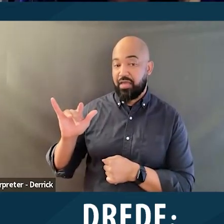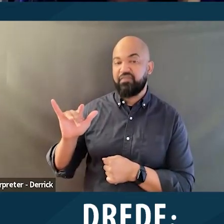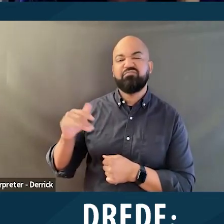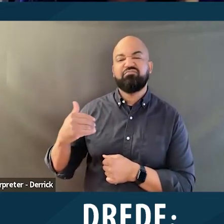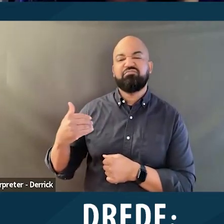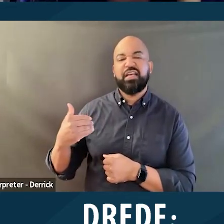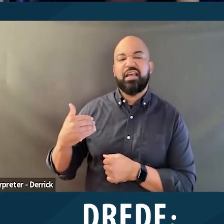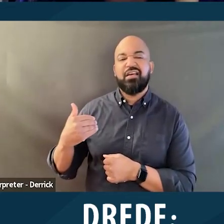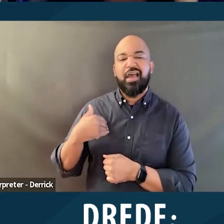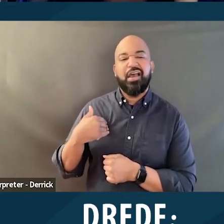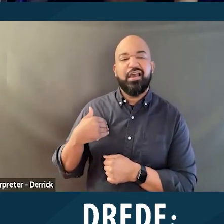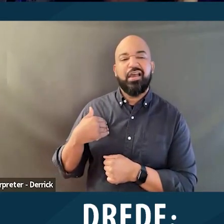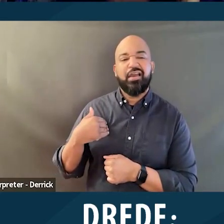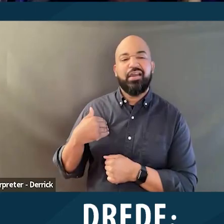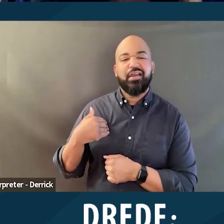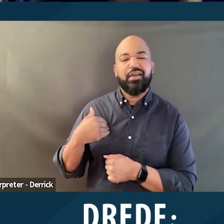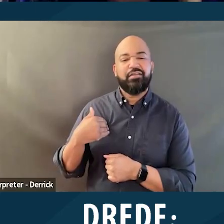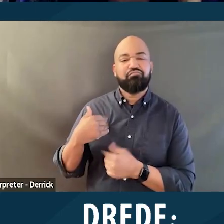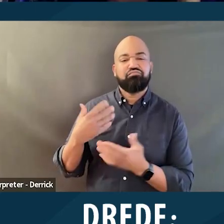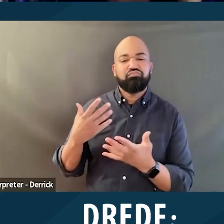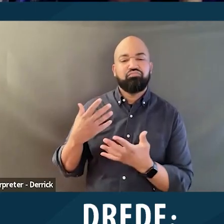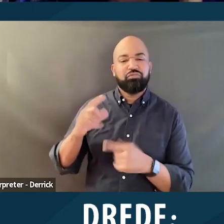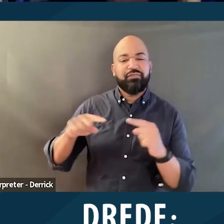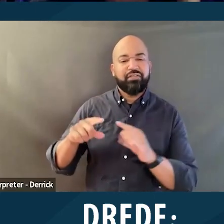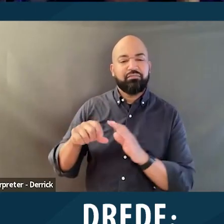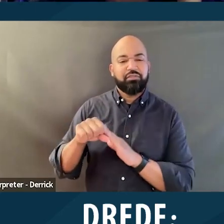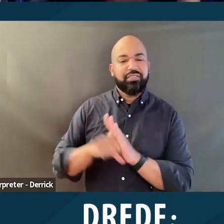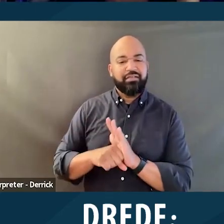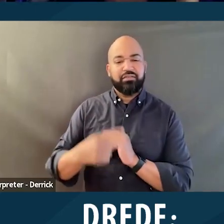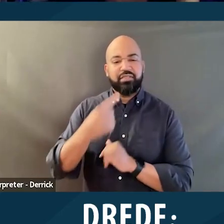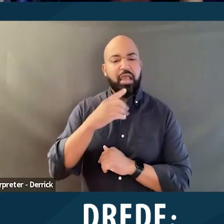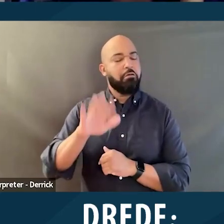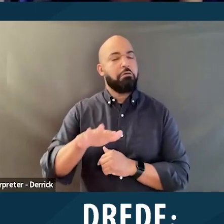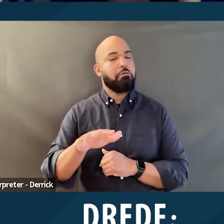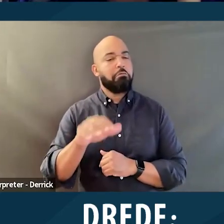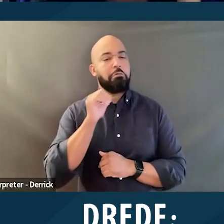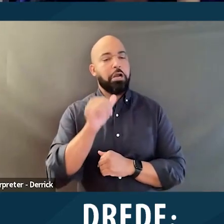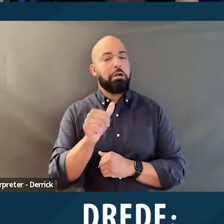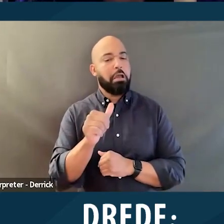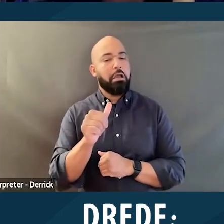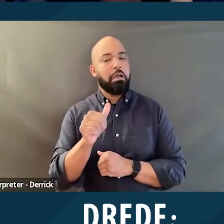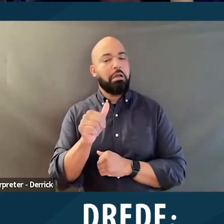And in April 2025, the states made a big change and said they were no longer challenging the